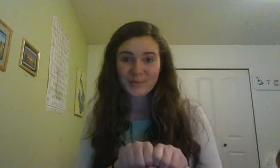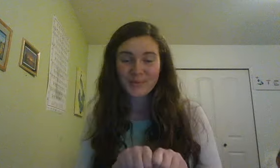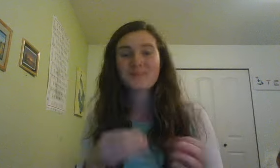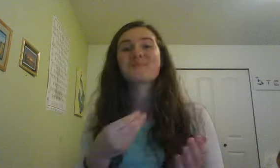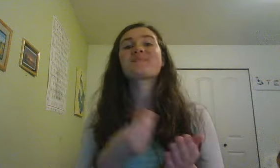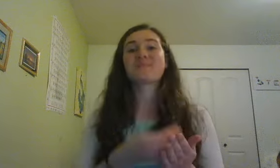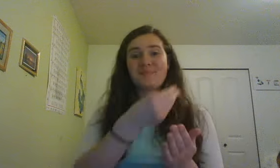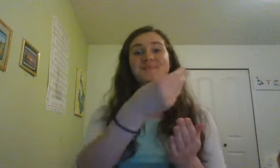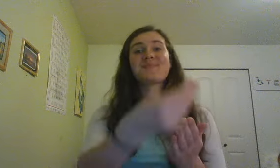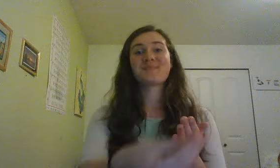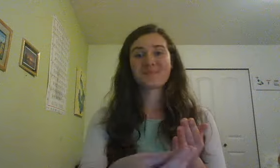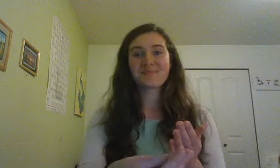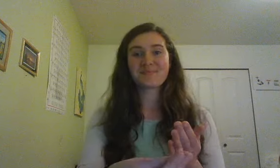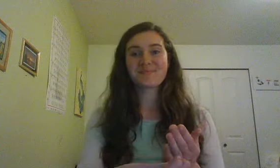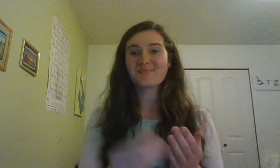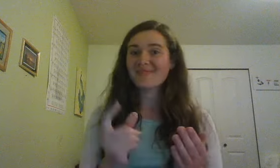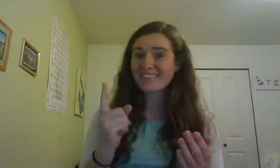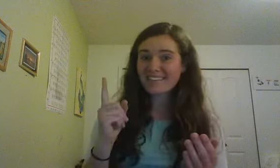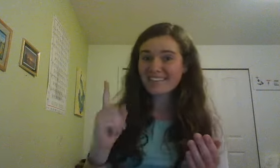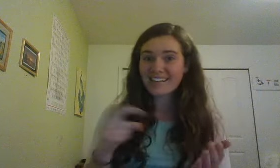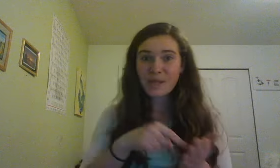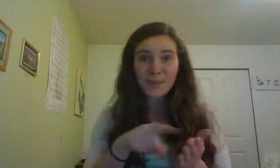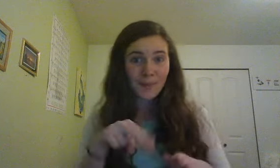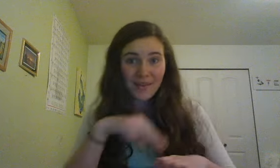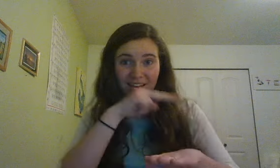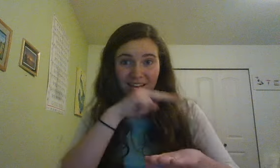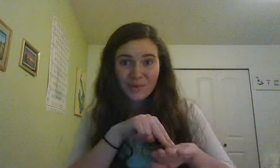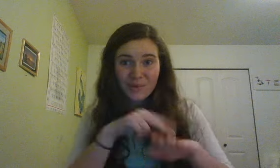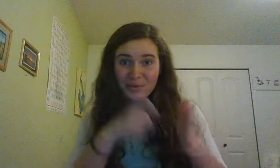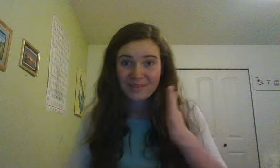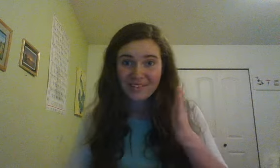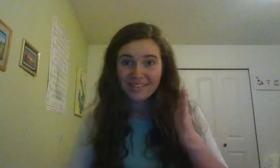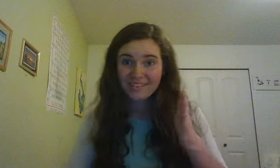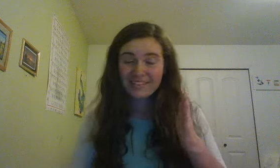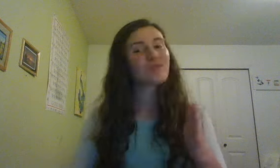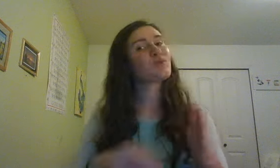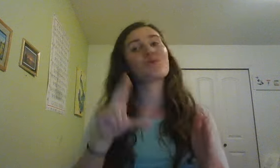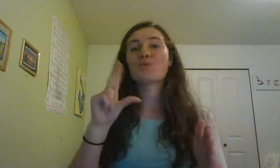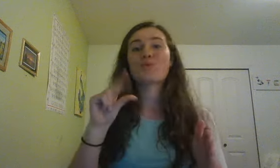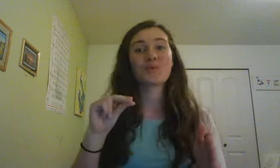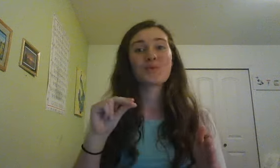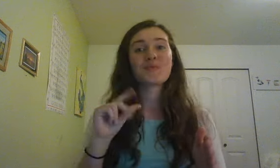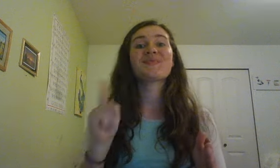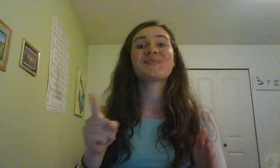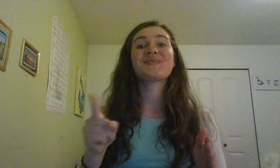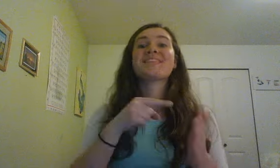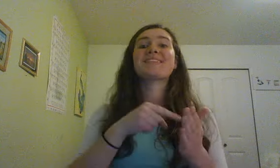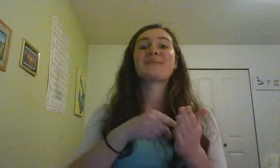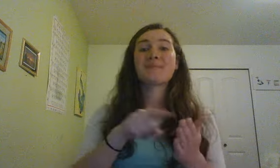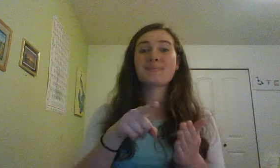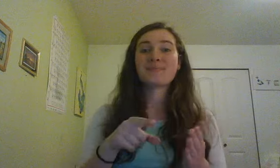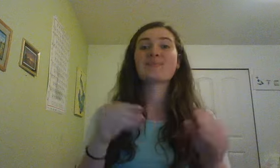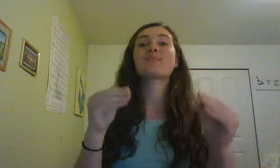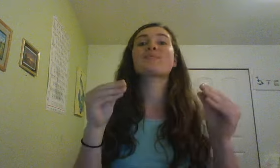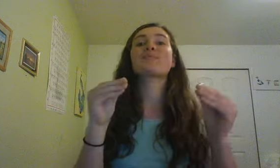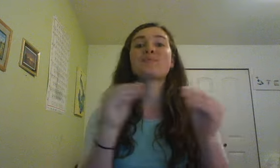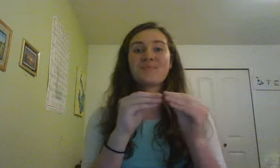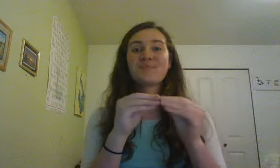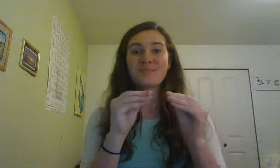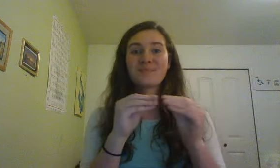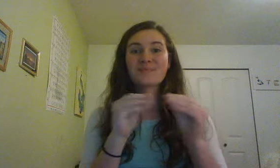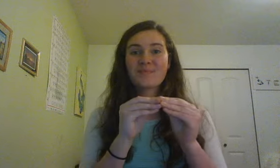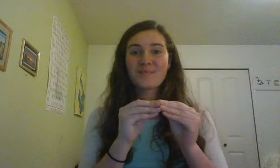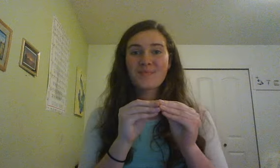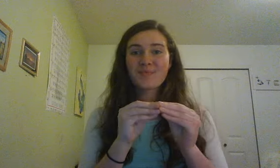He saw the shoes and bought them for more than the asking price.